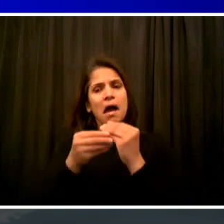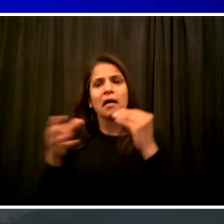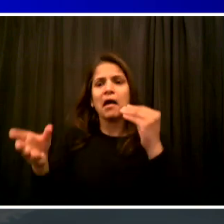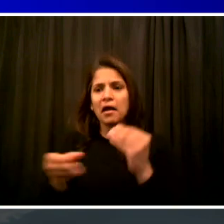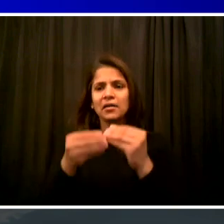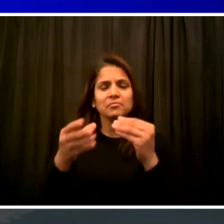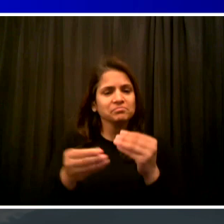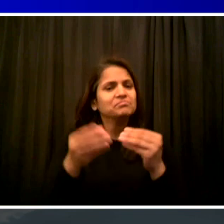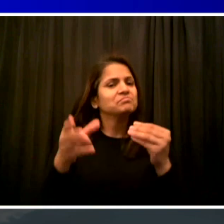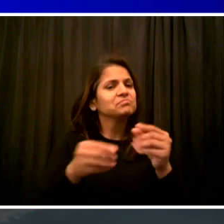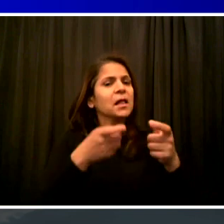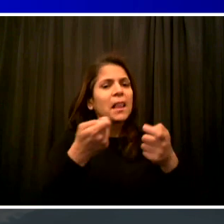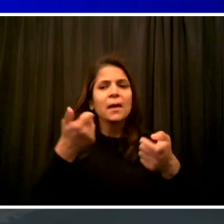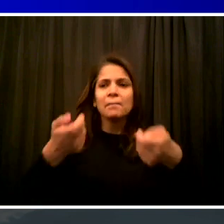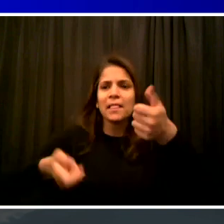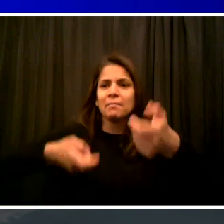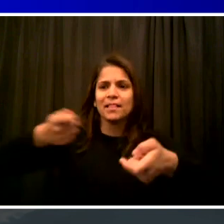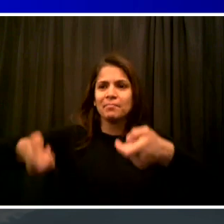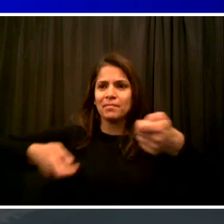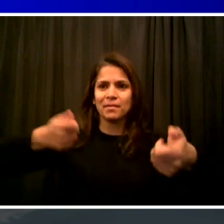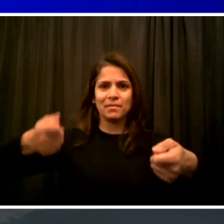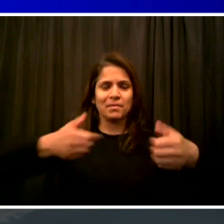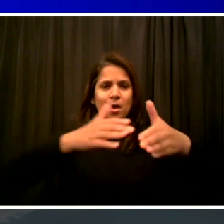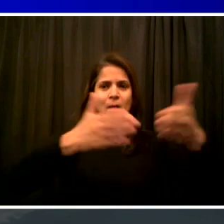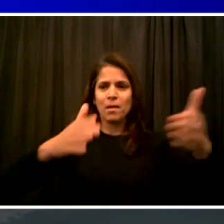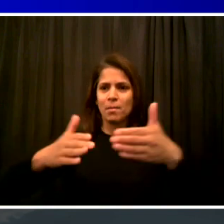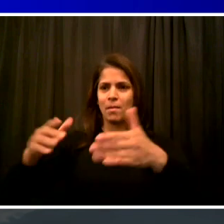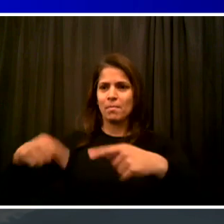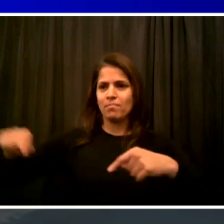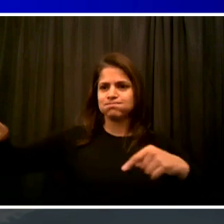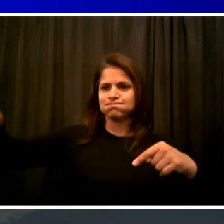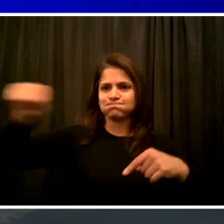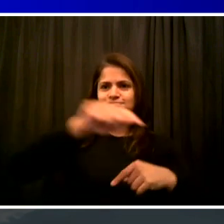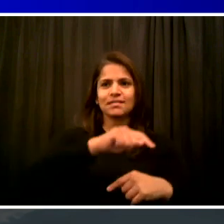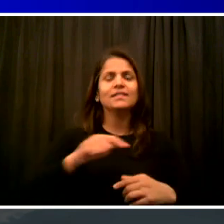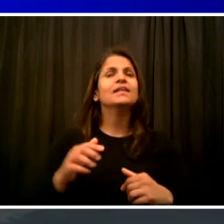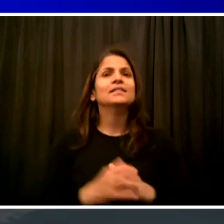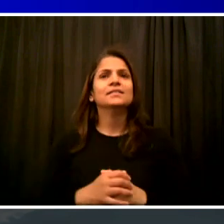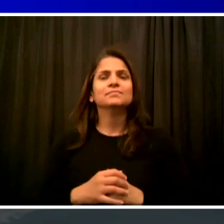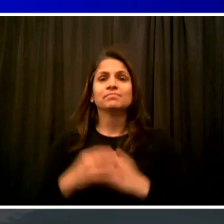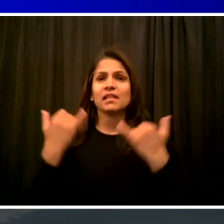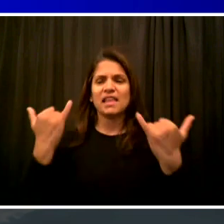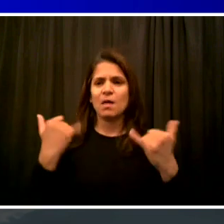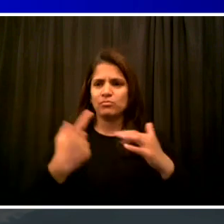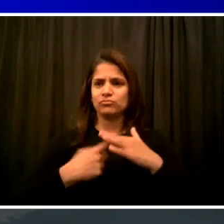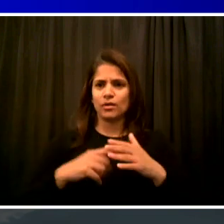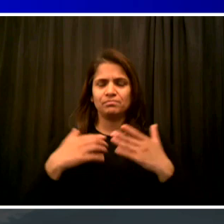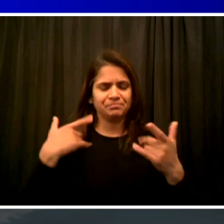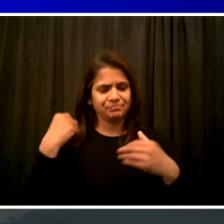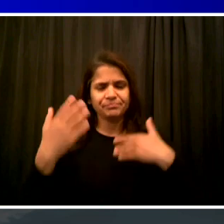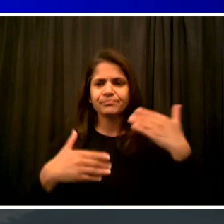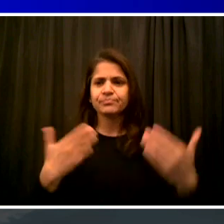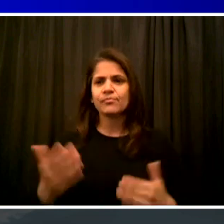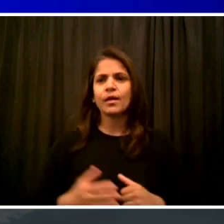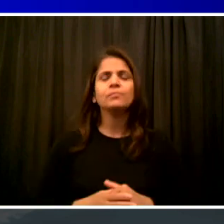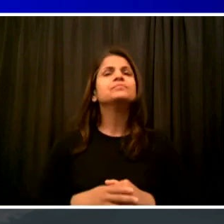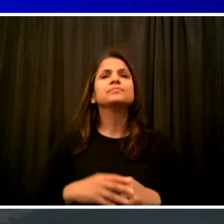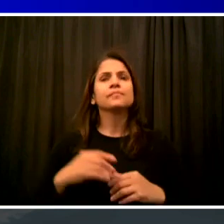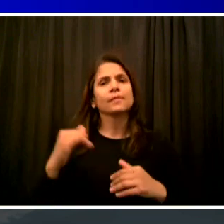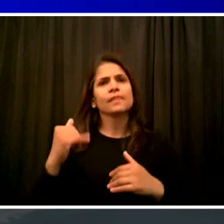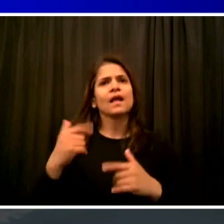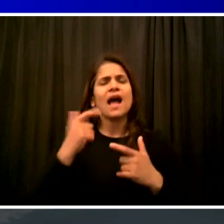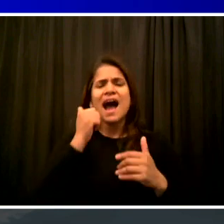ALONG.